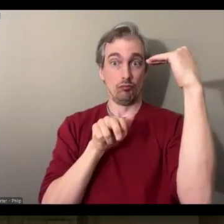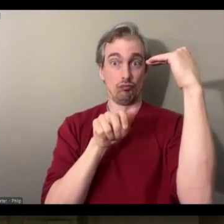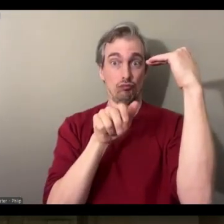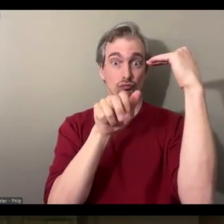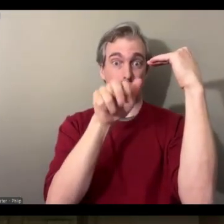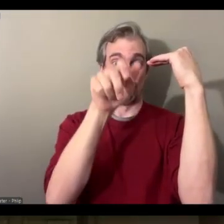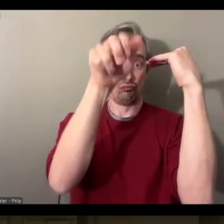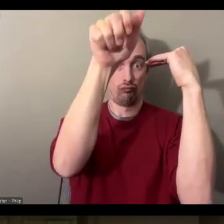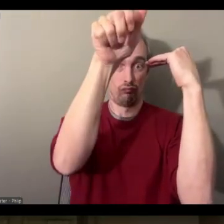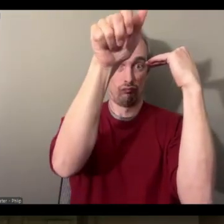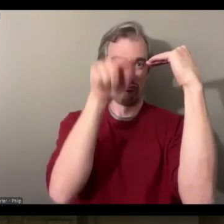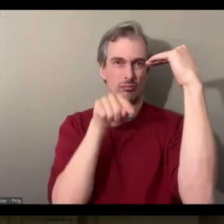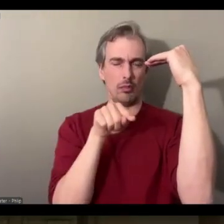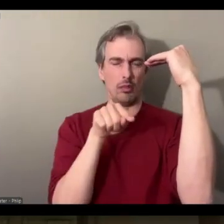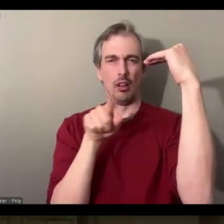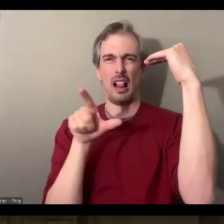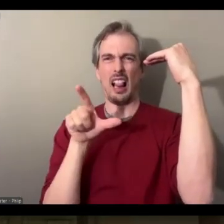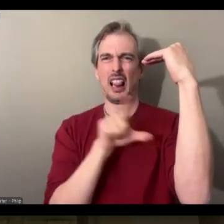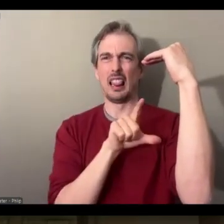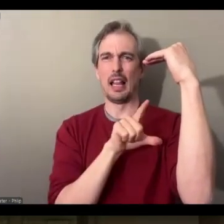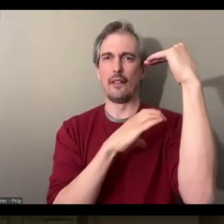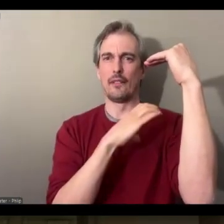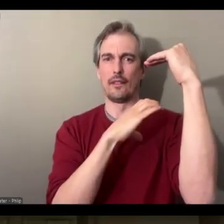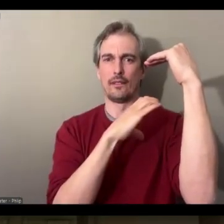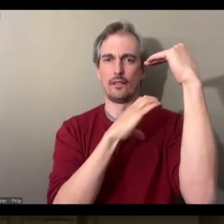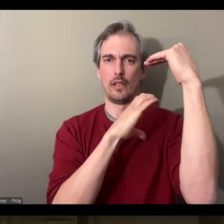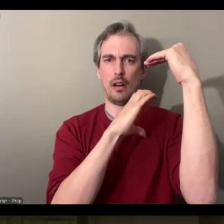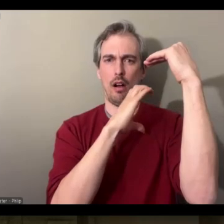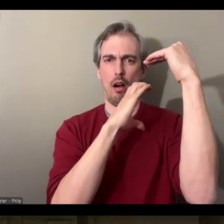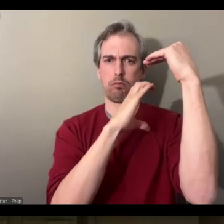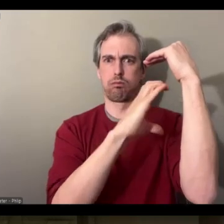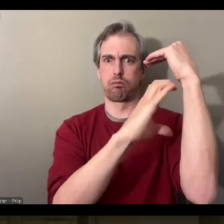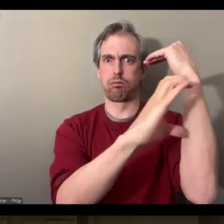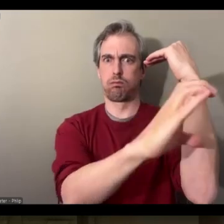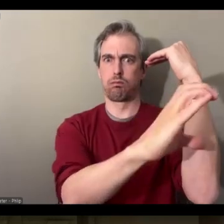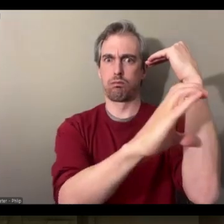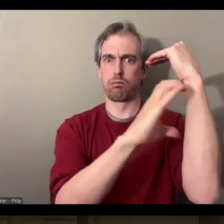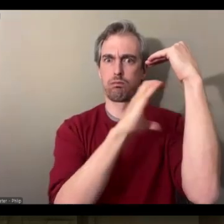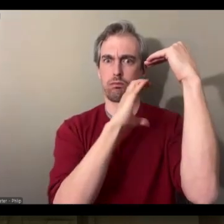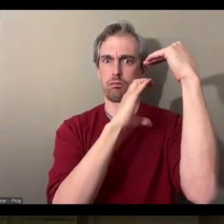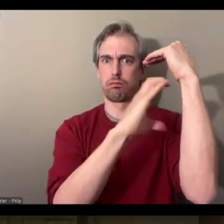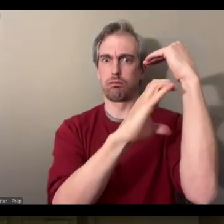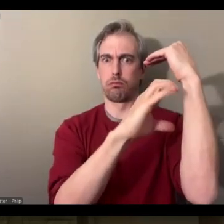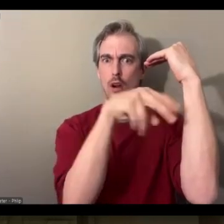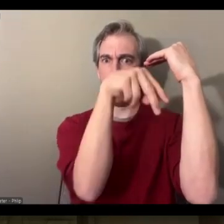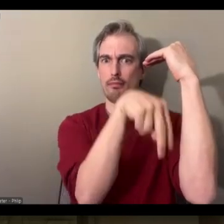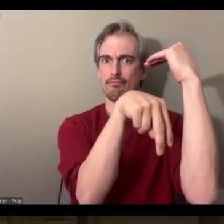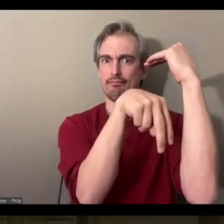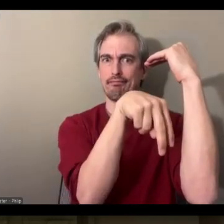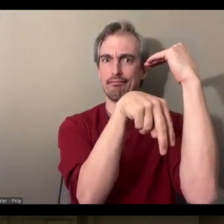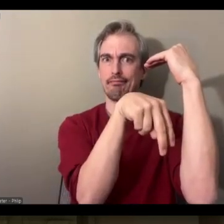you're seeing a round opening, and a person standing in front of a screen. That round opening